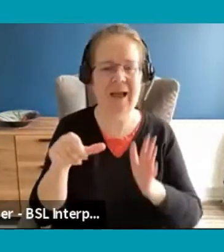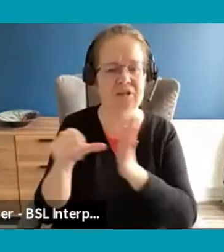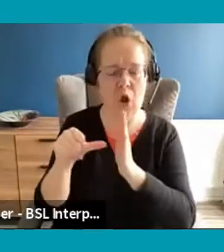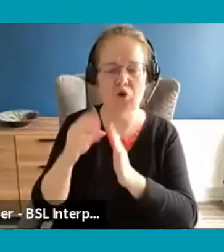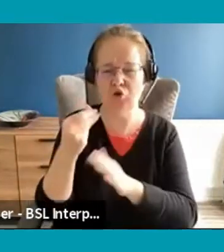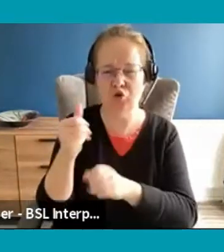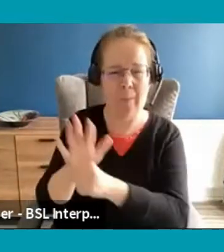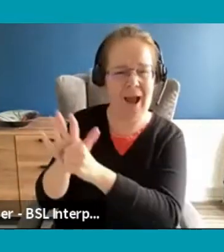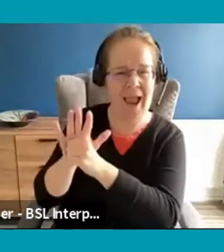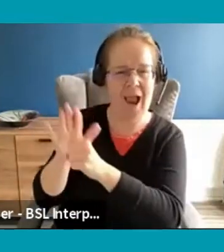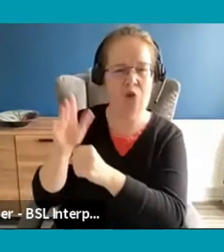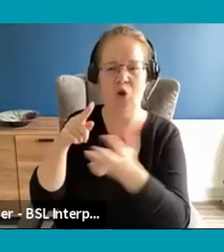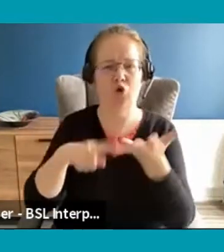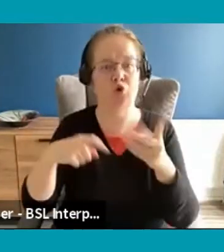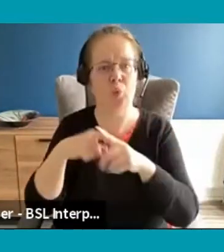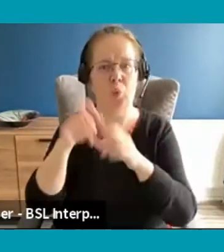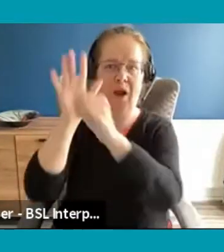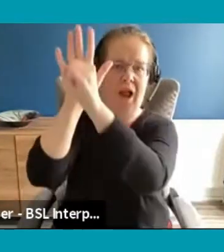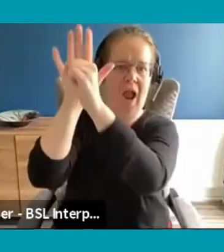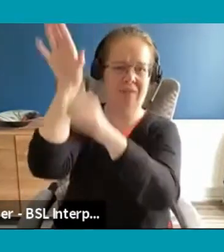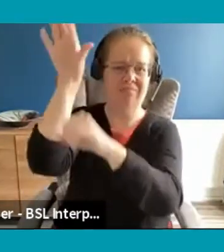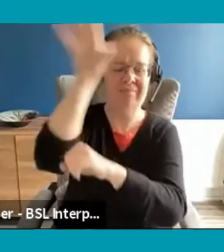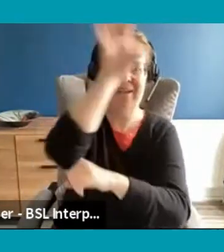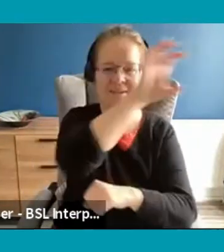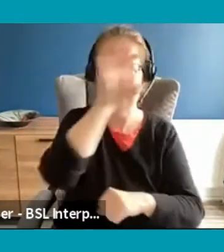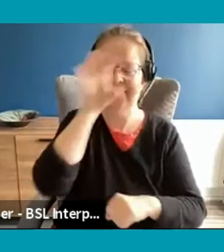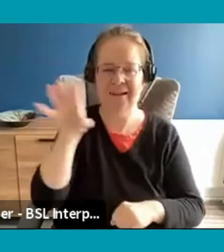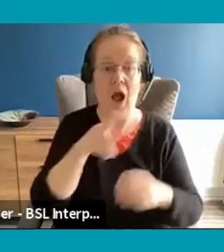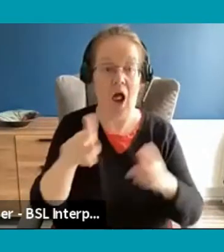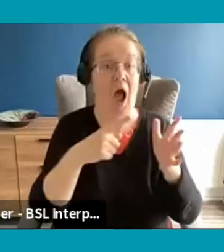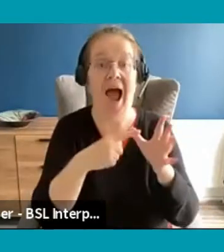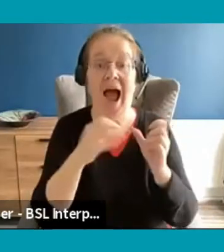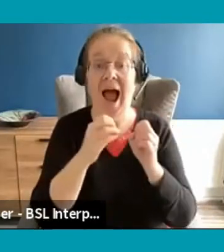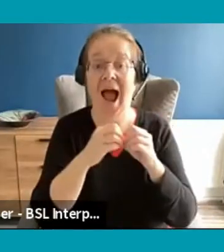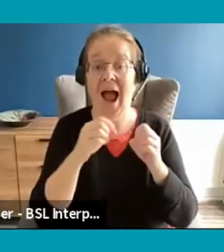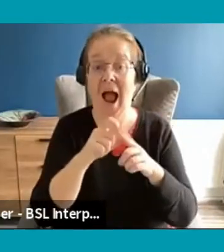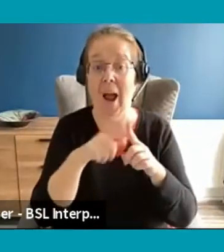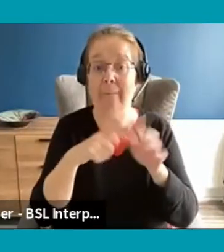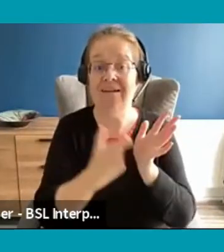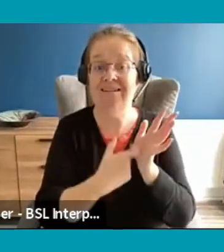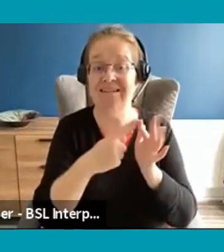of the UK that typically I will use Aberdeen. For example, Aberdeen is renowned for oil and gas.